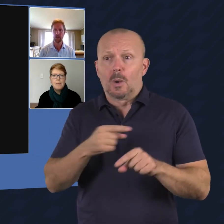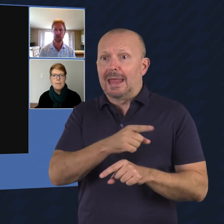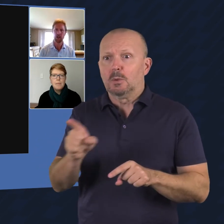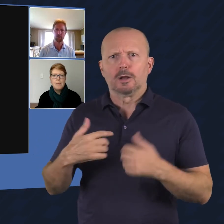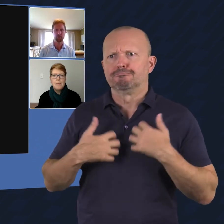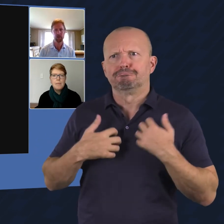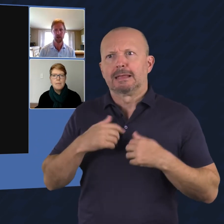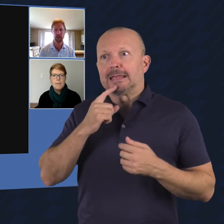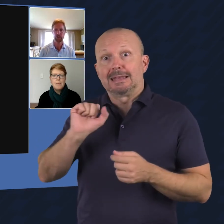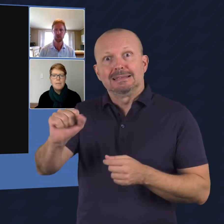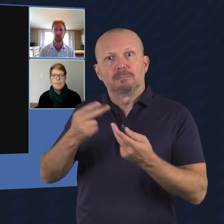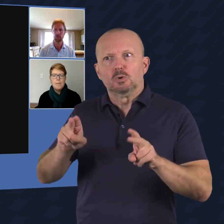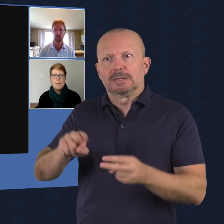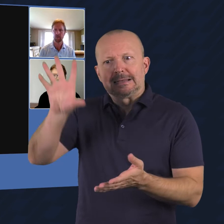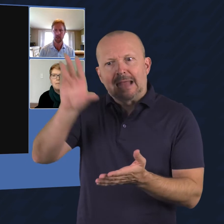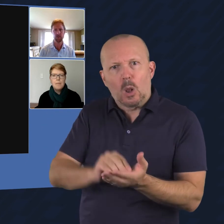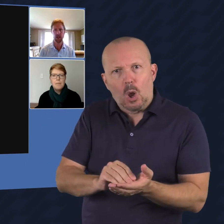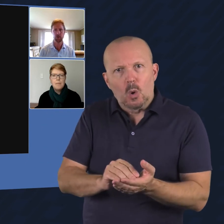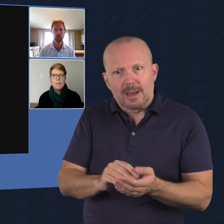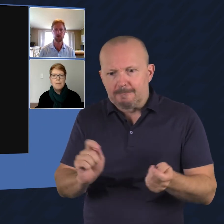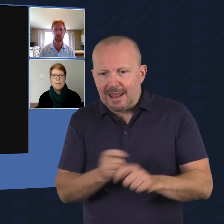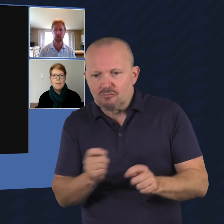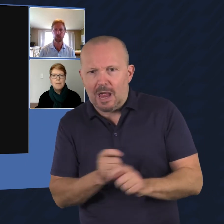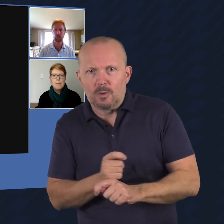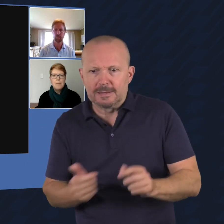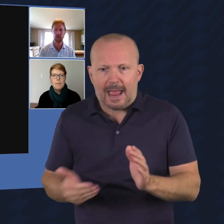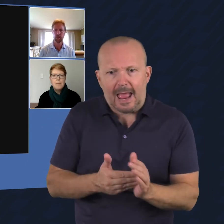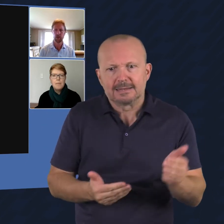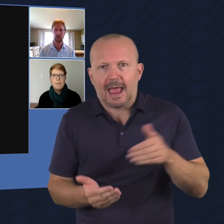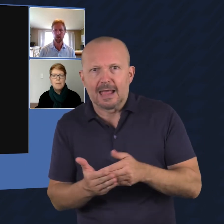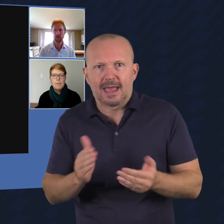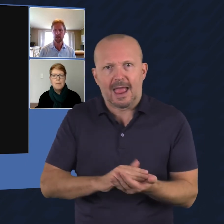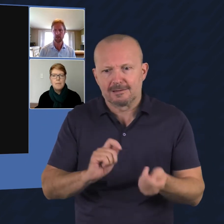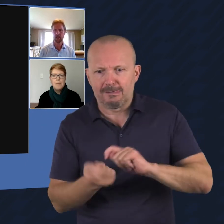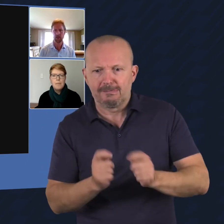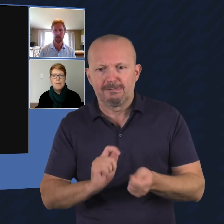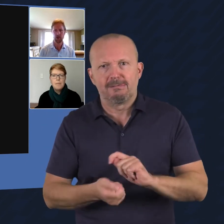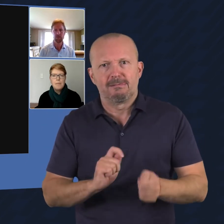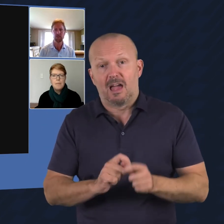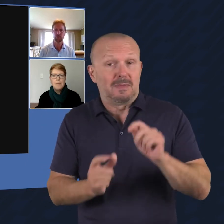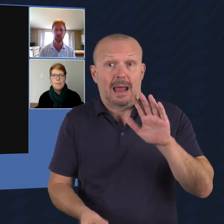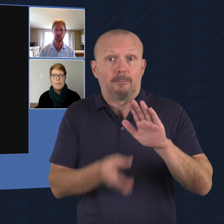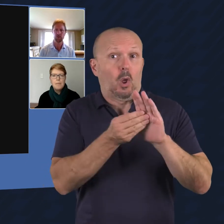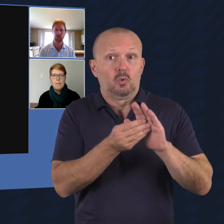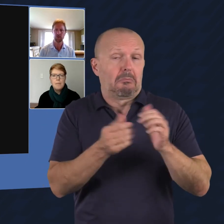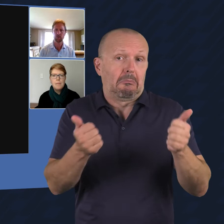mash up and rearrange the music, and even upload the results. We see this as having great potential for users,